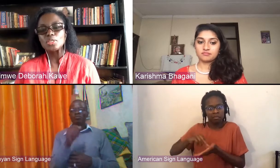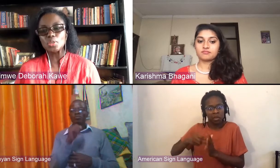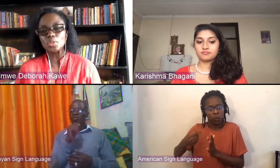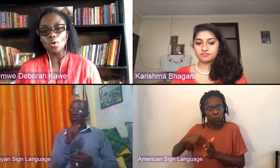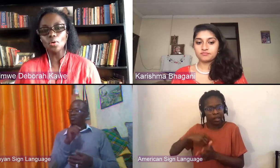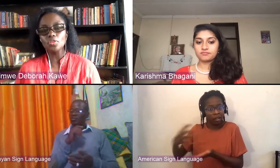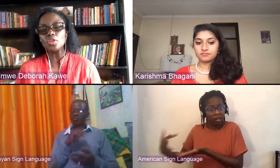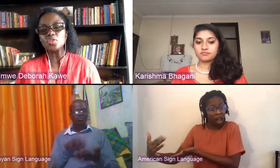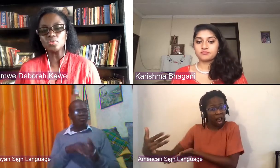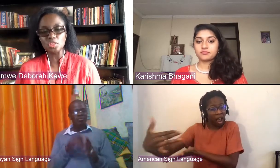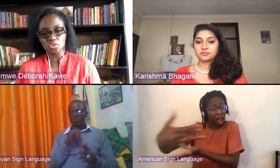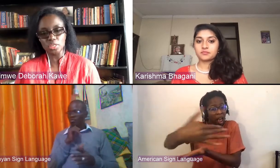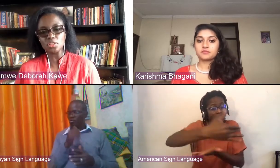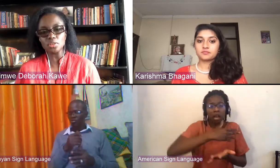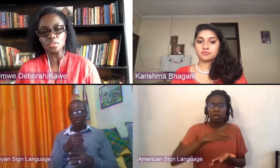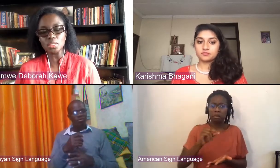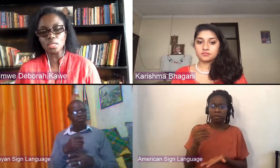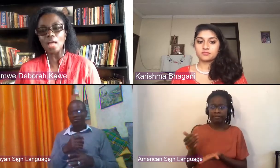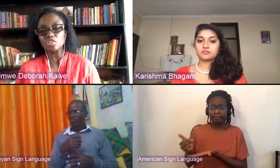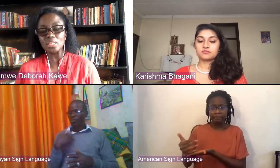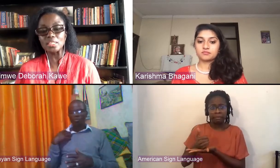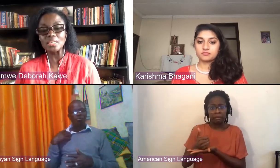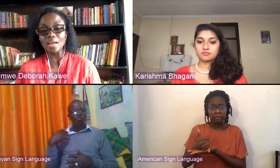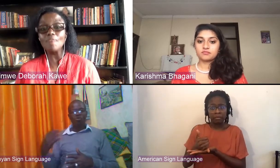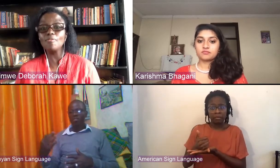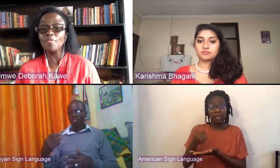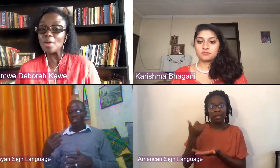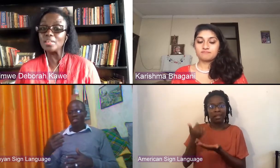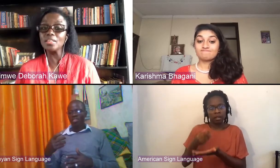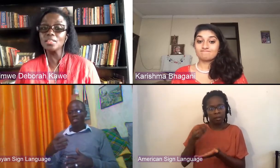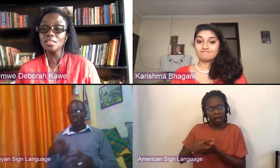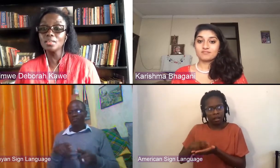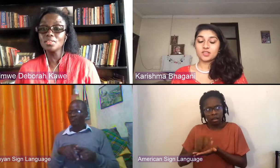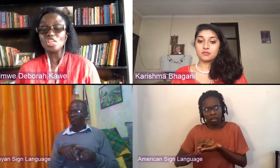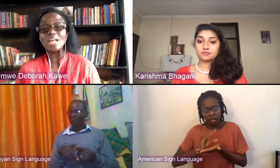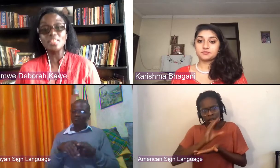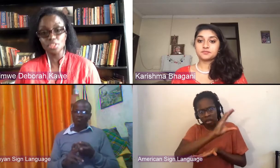So those restrictions actually are very challenging for us